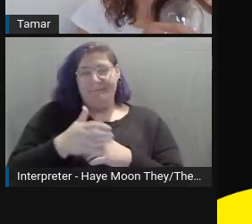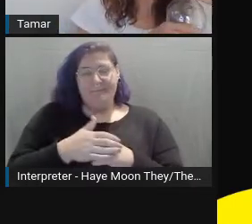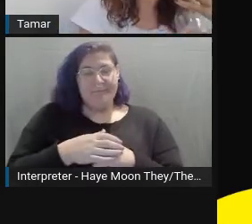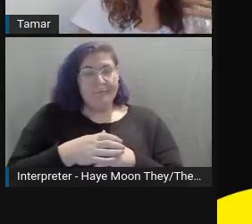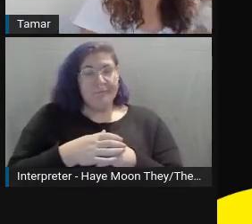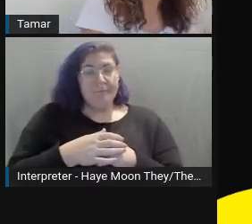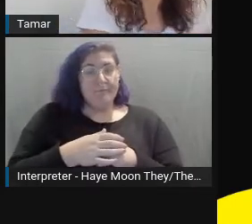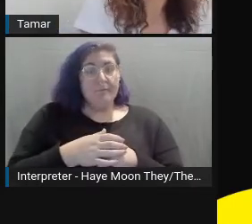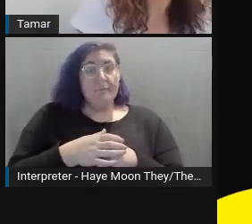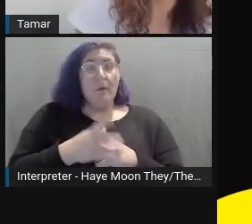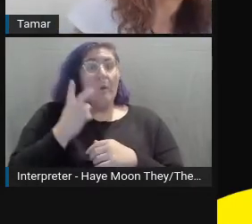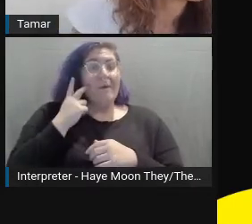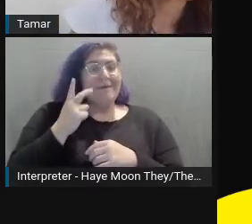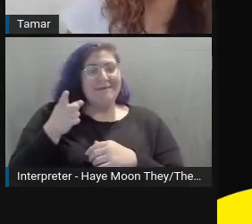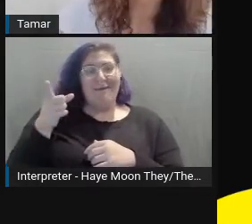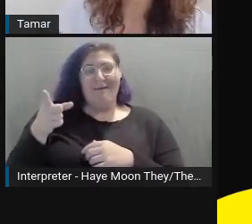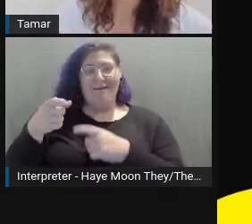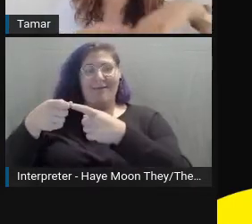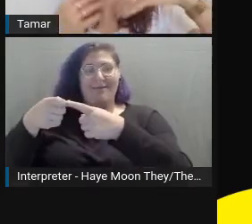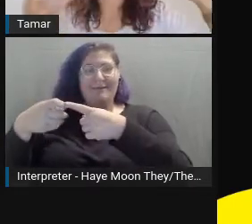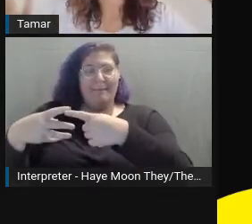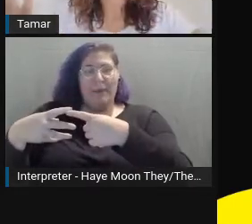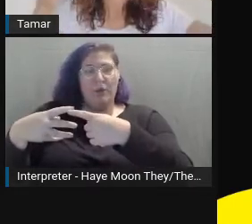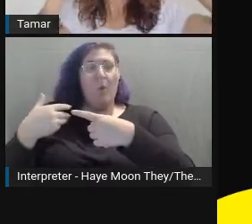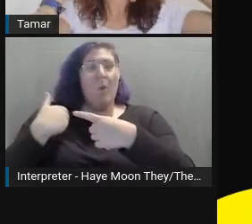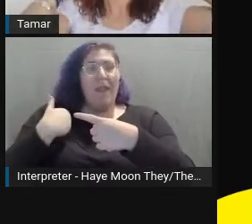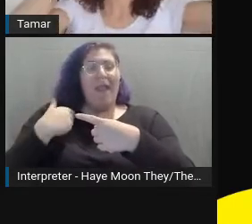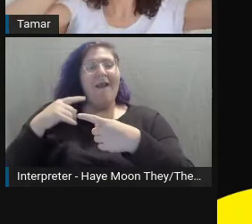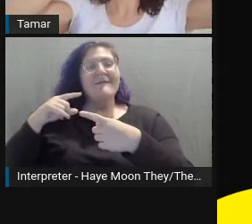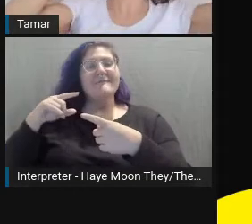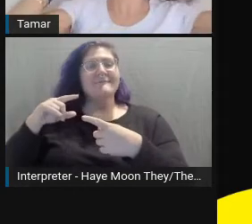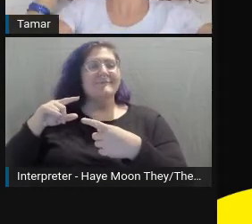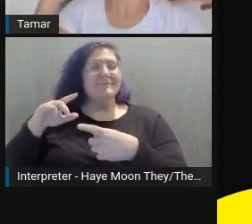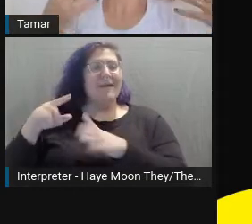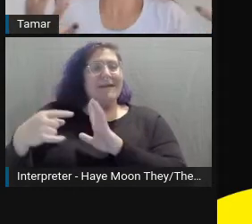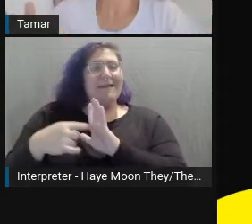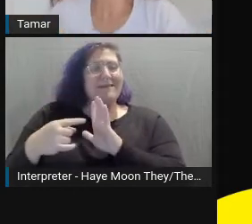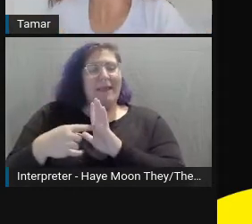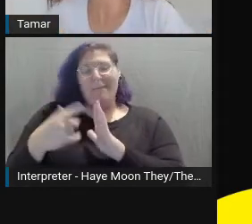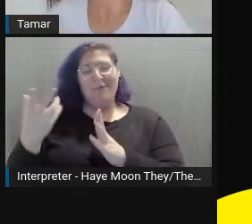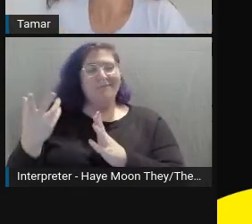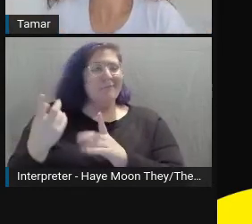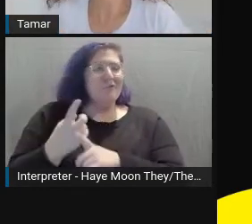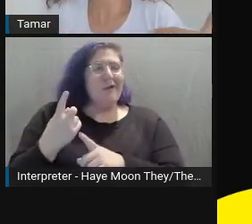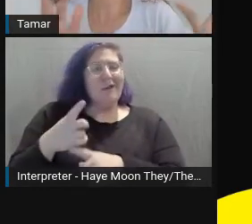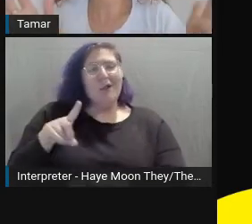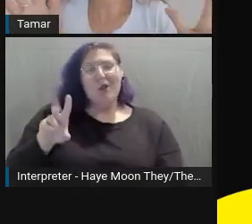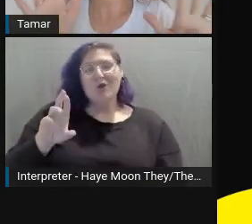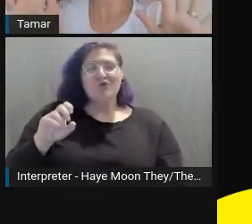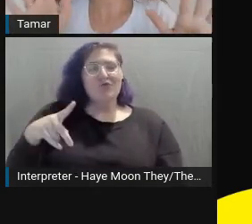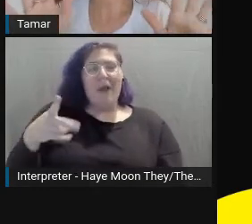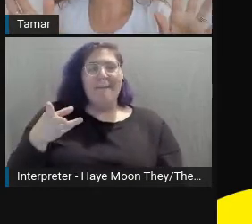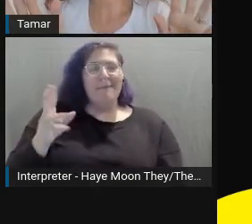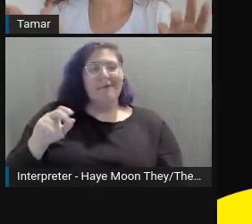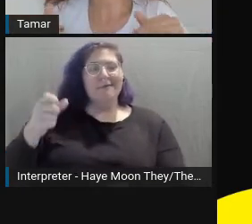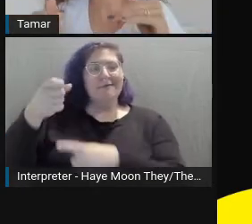then here we have an example of a dropdown menu. We can see that we have the icons on top.